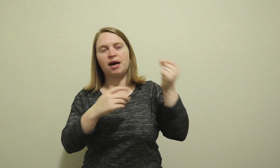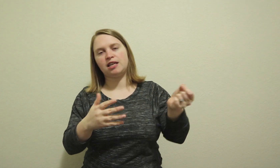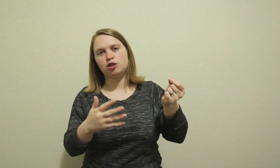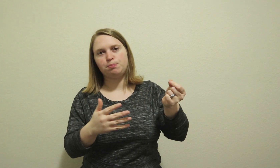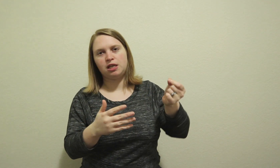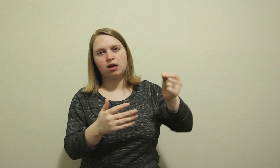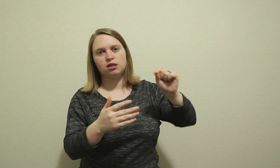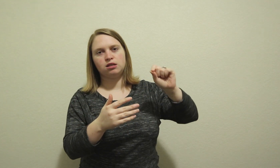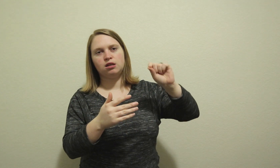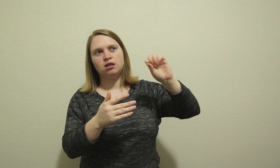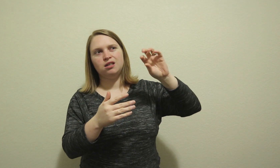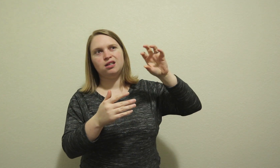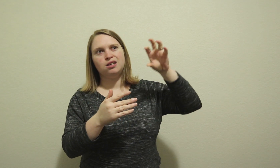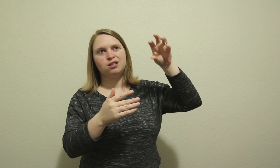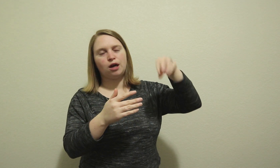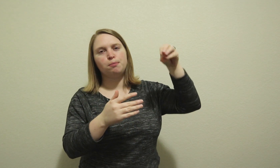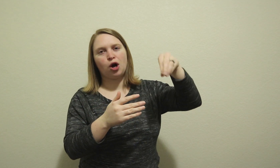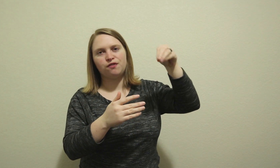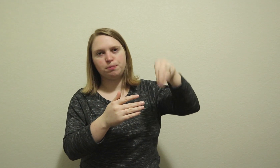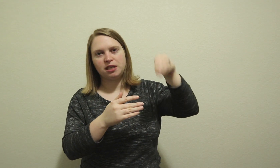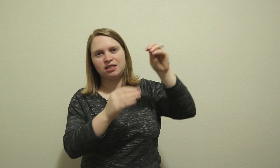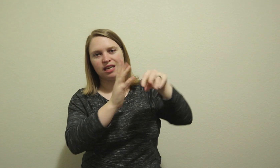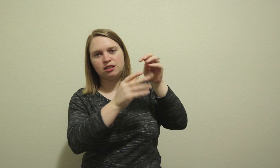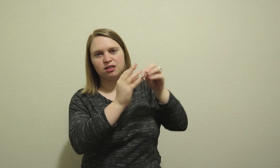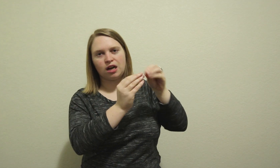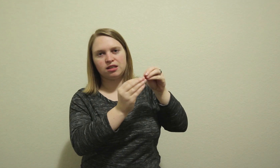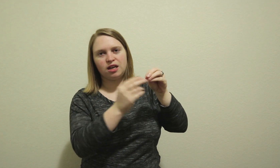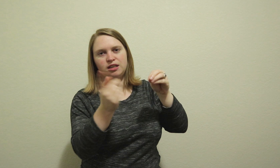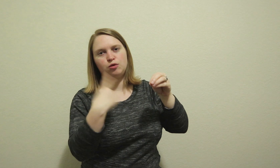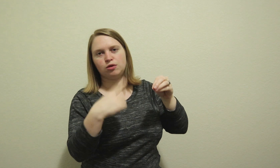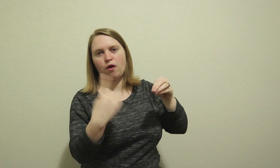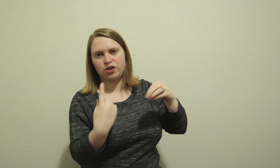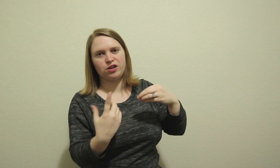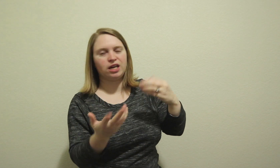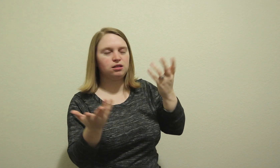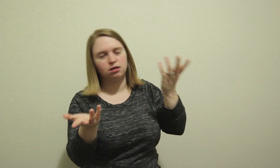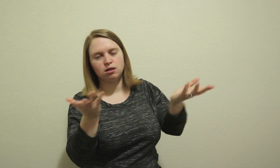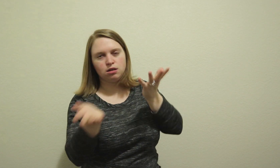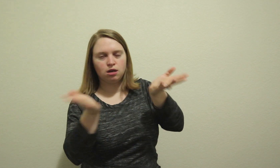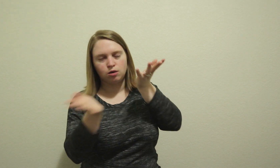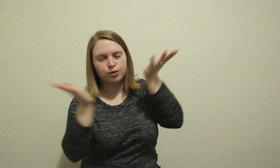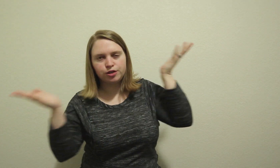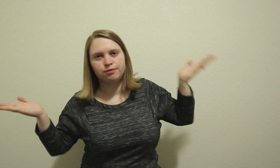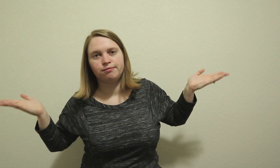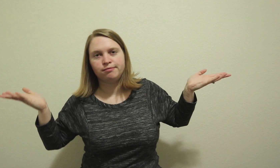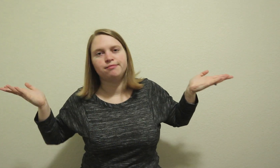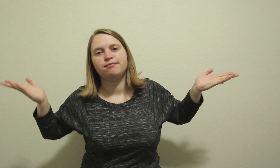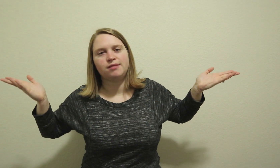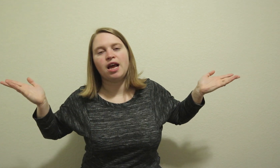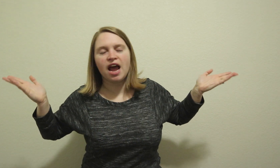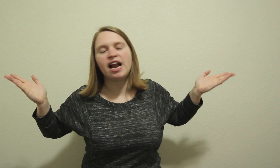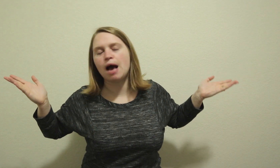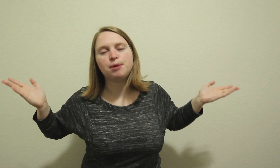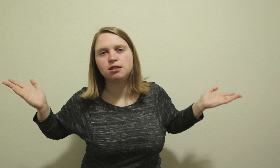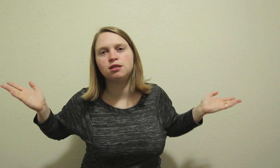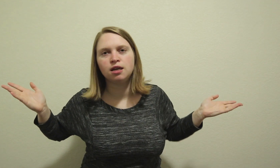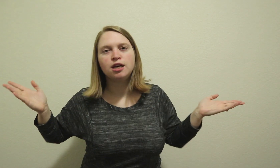but that's just because some coffee beans get stuck and it will over grind which it happens